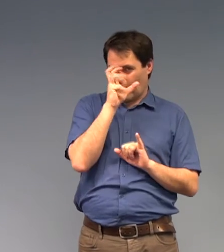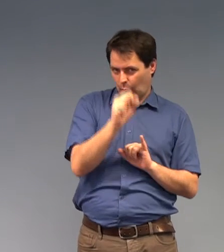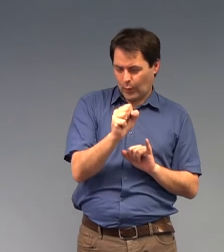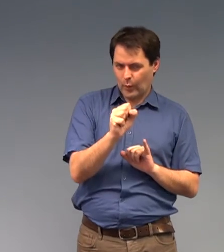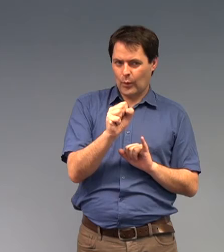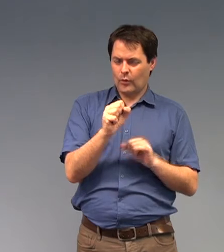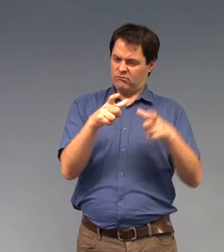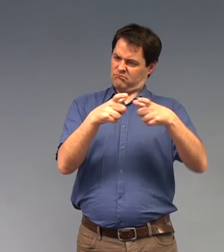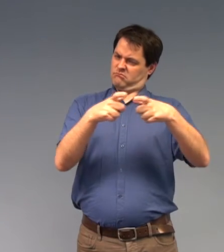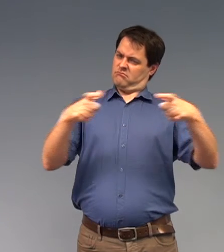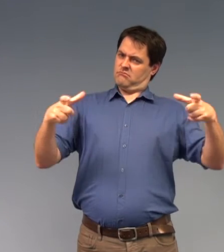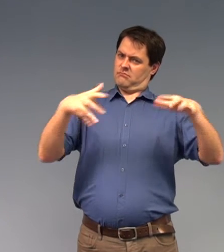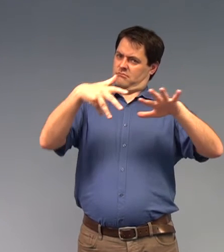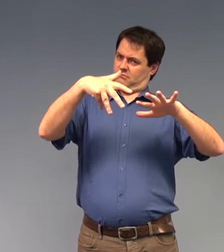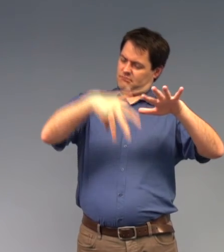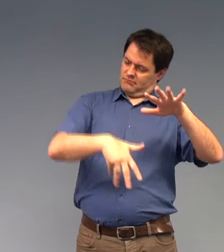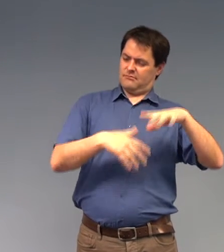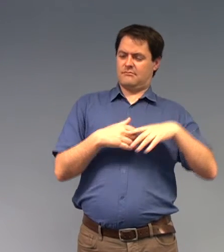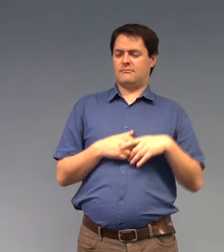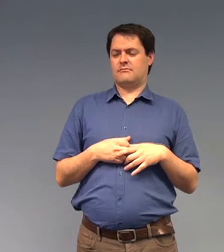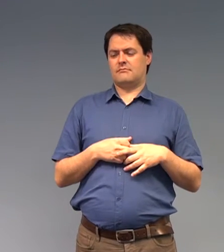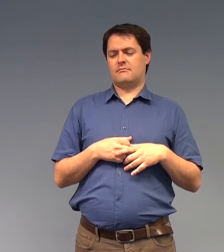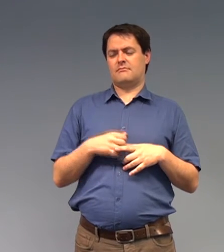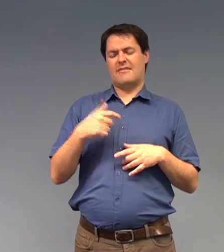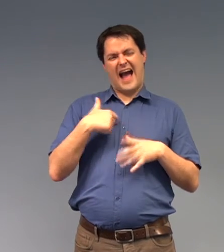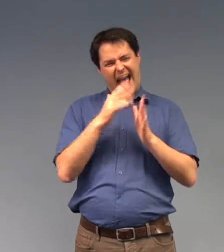That also fascinated me.